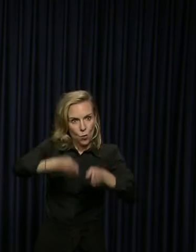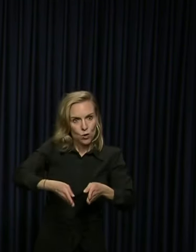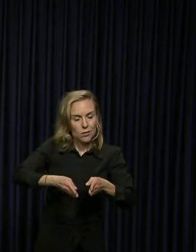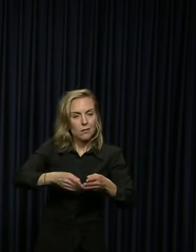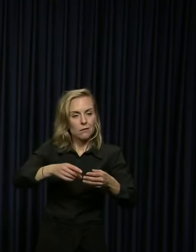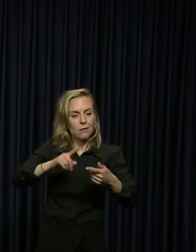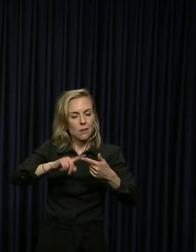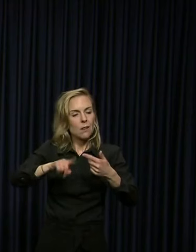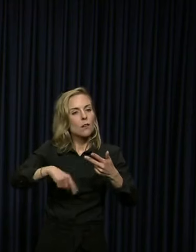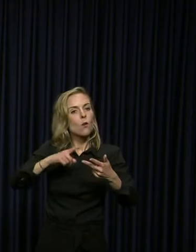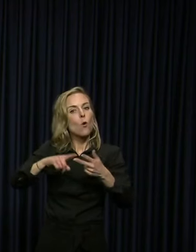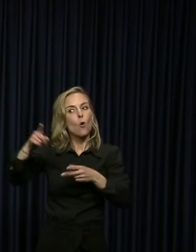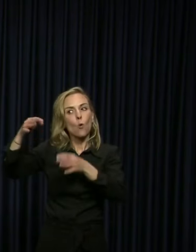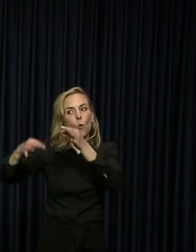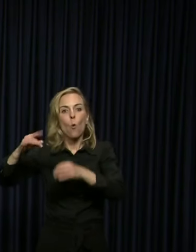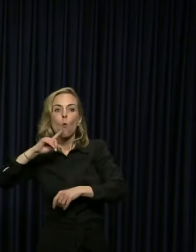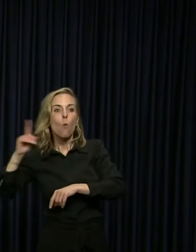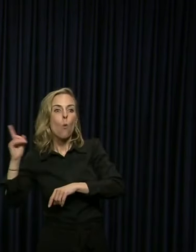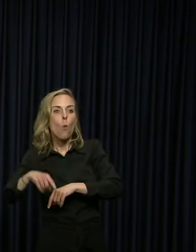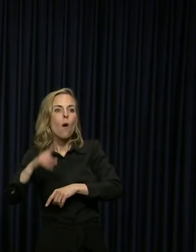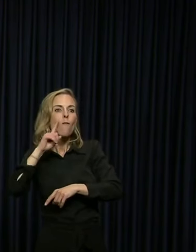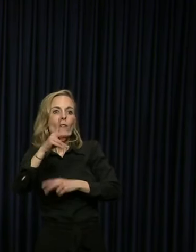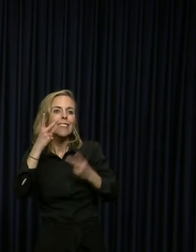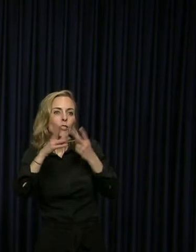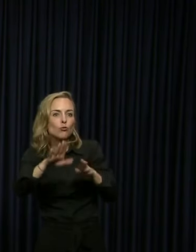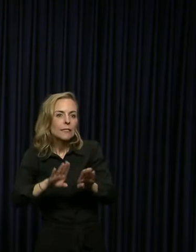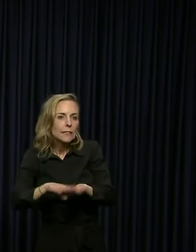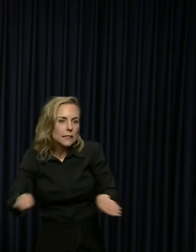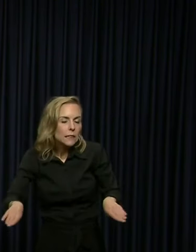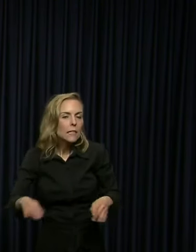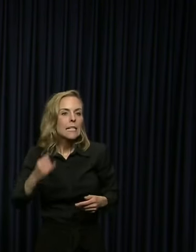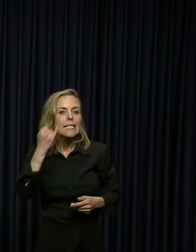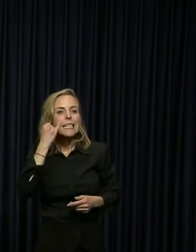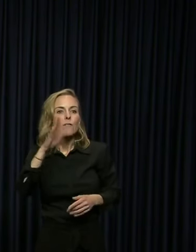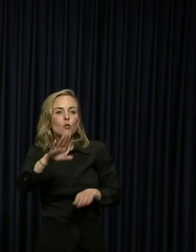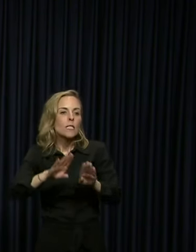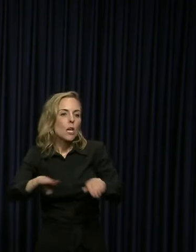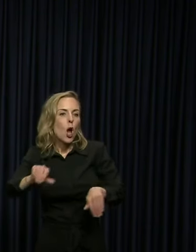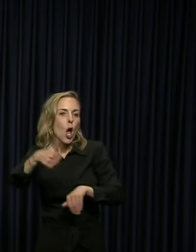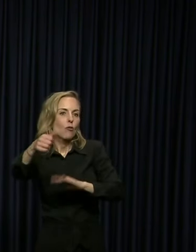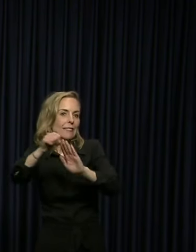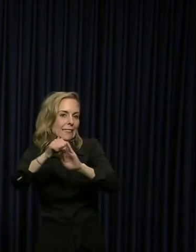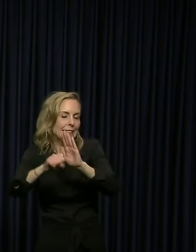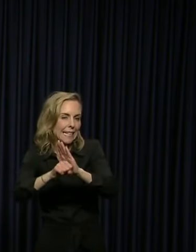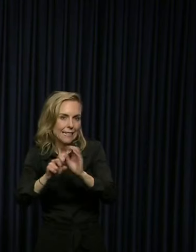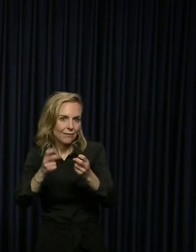THE ENTIRE WING THAT THAT PERSON WAS ON HAS BEEN TESTED, WHICH I